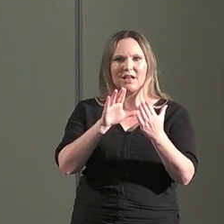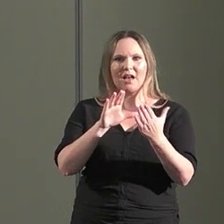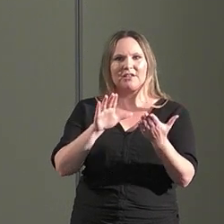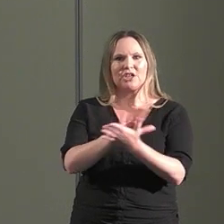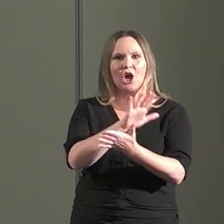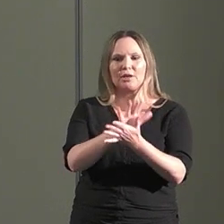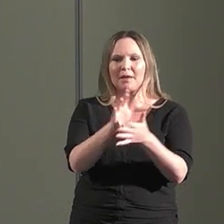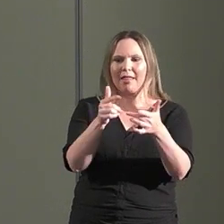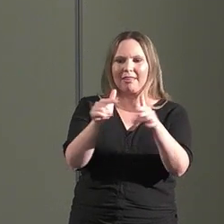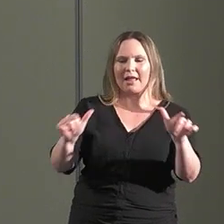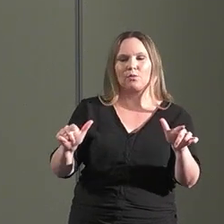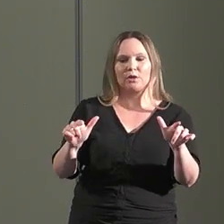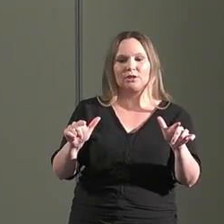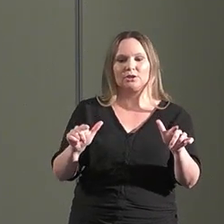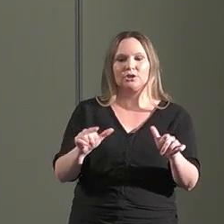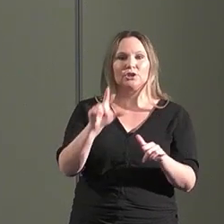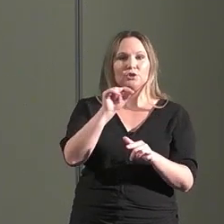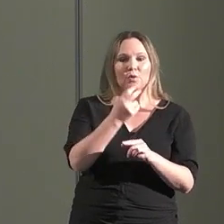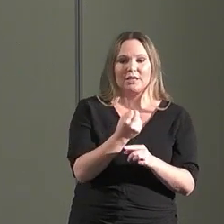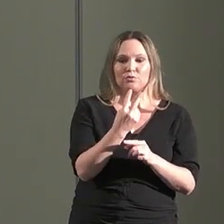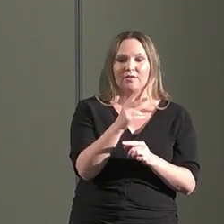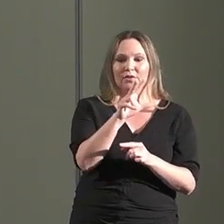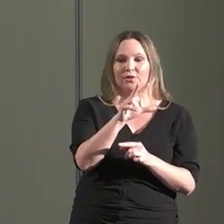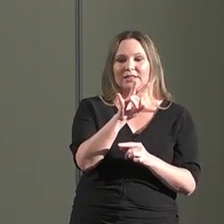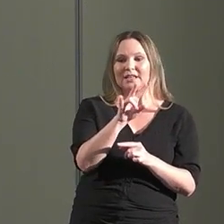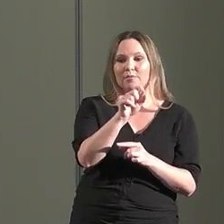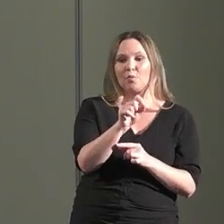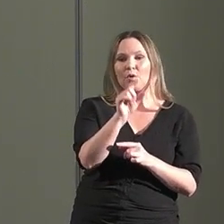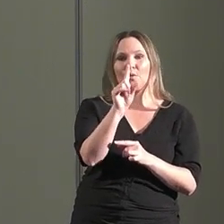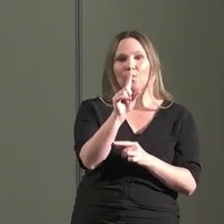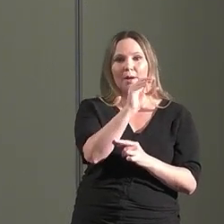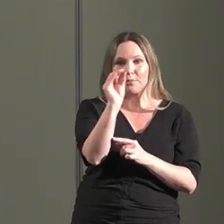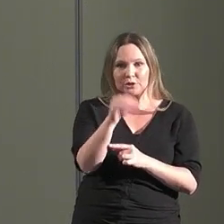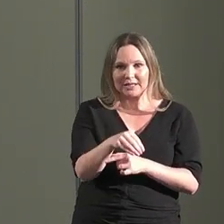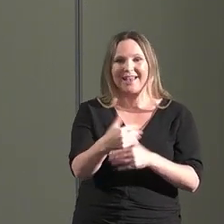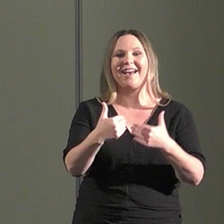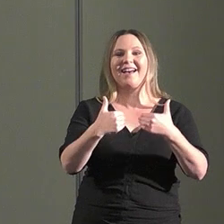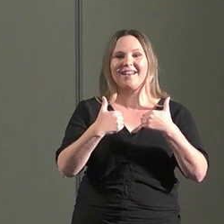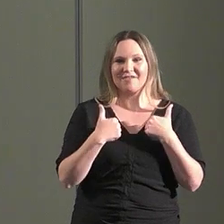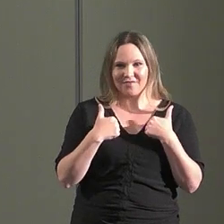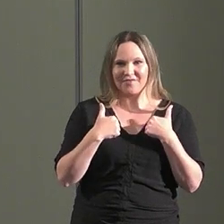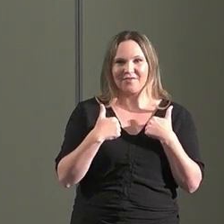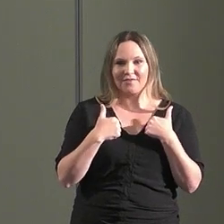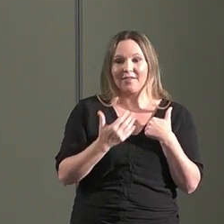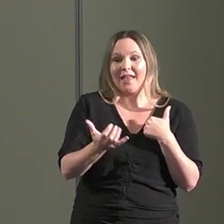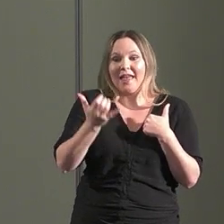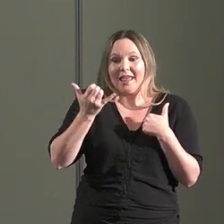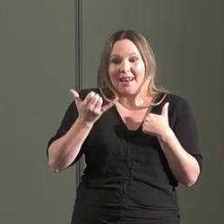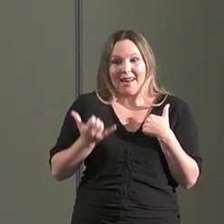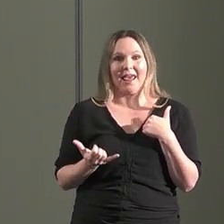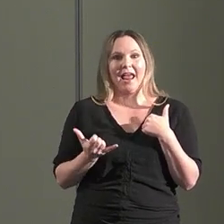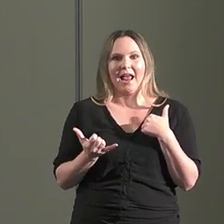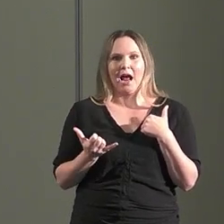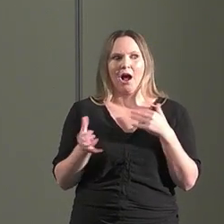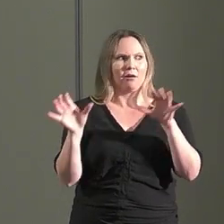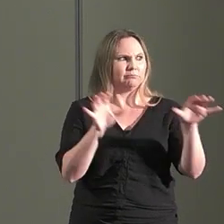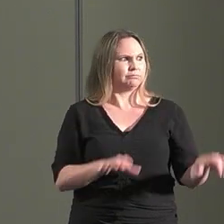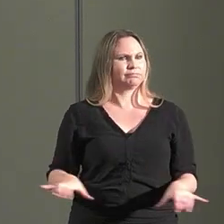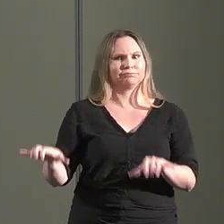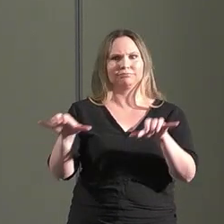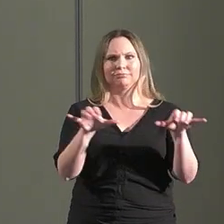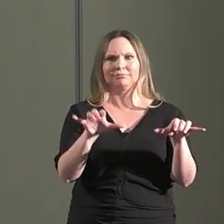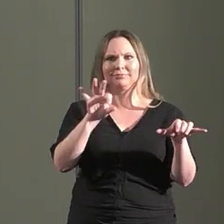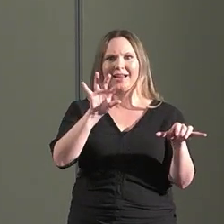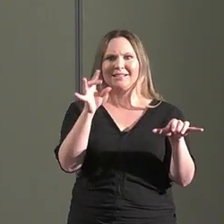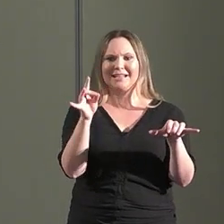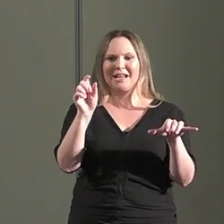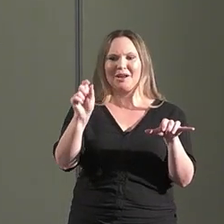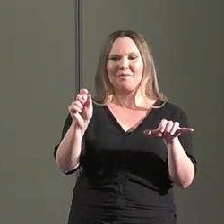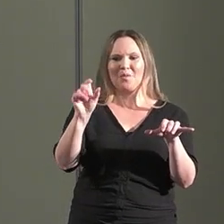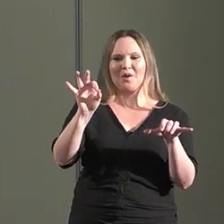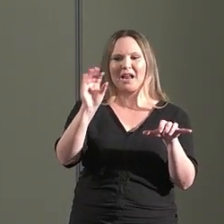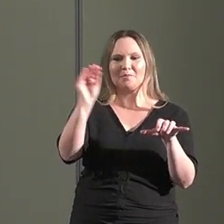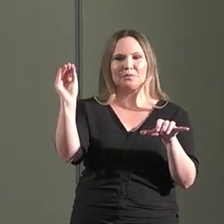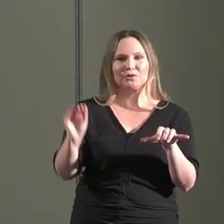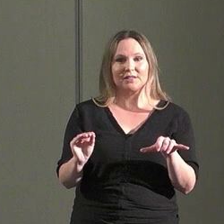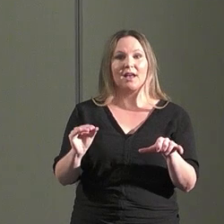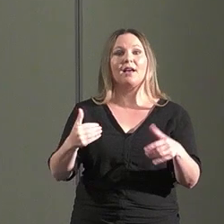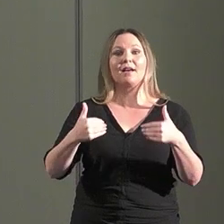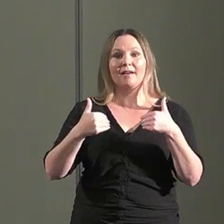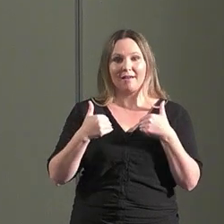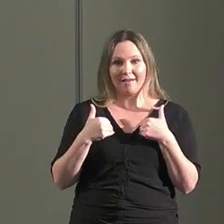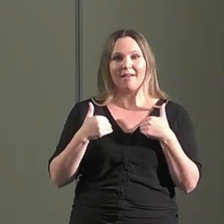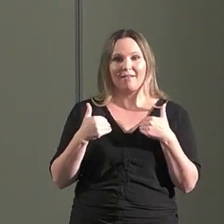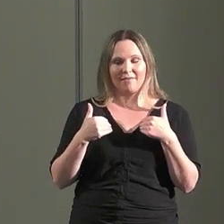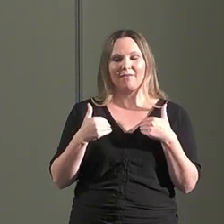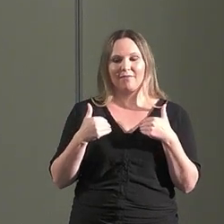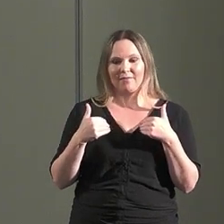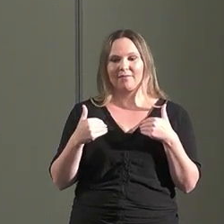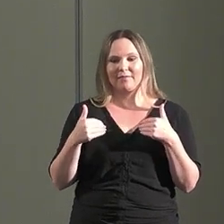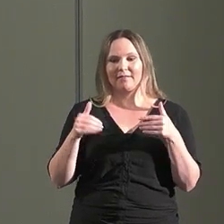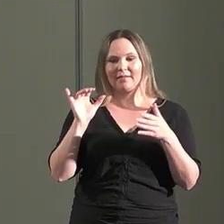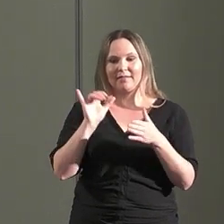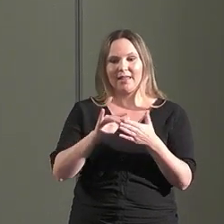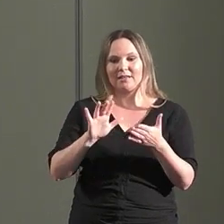In 2012 37.1% of sites had that now it is universal 98.9% has a lay attribute.